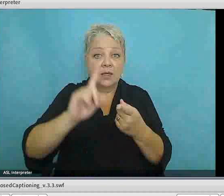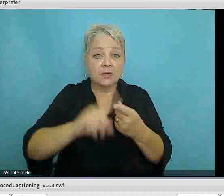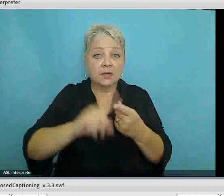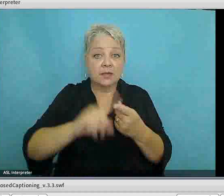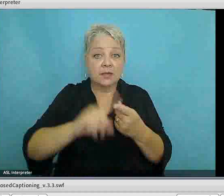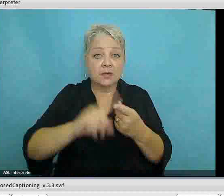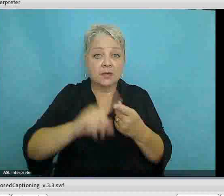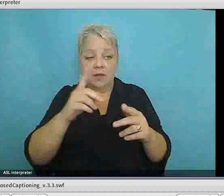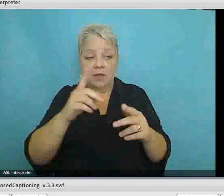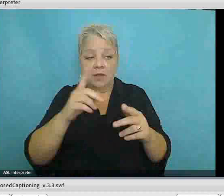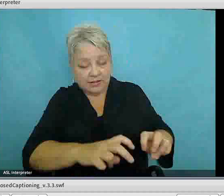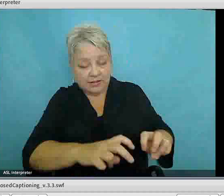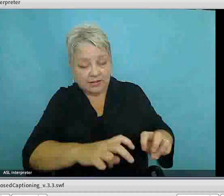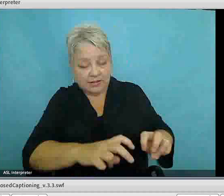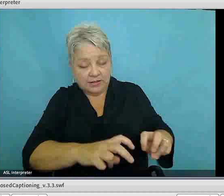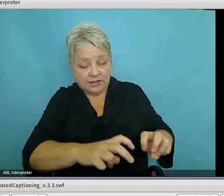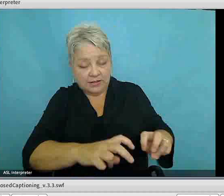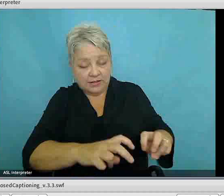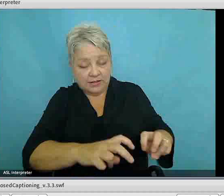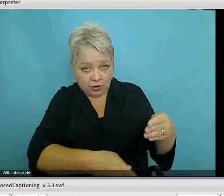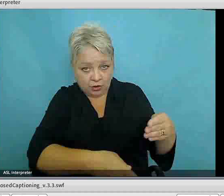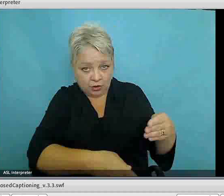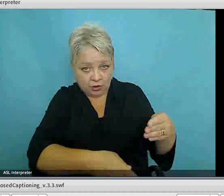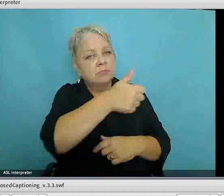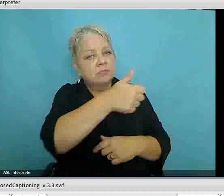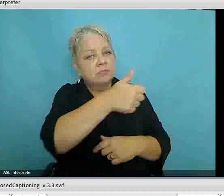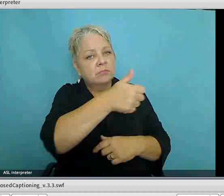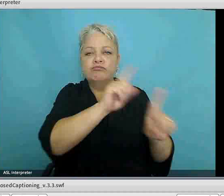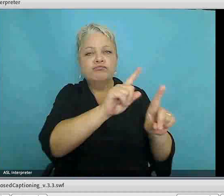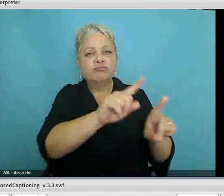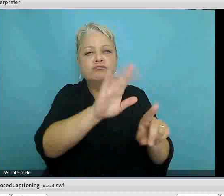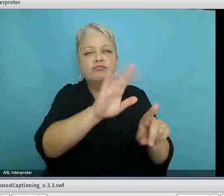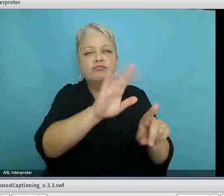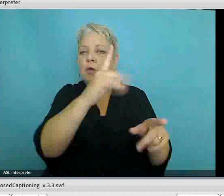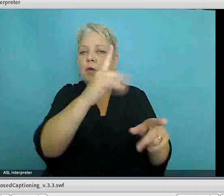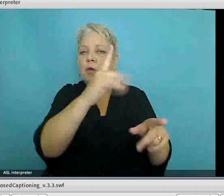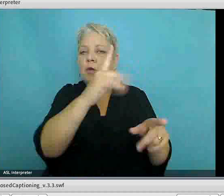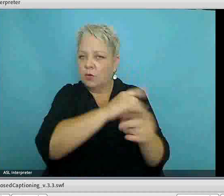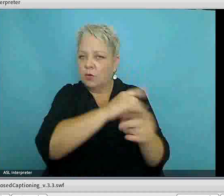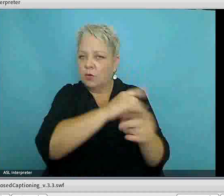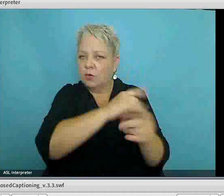can continue to see current providers and continue to receive the services they are